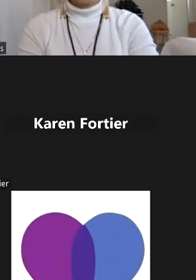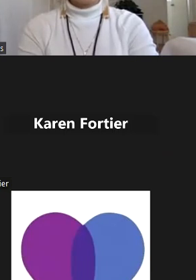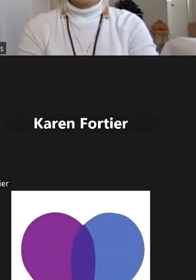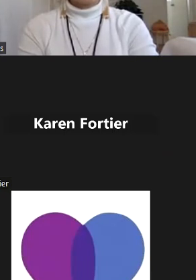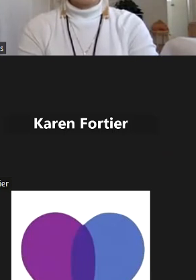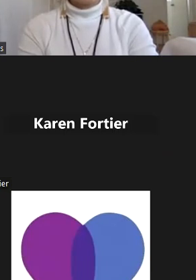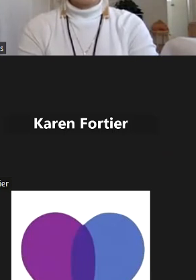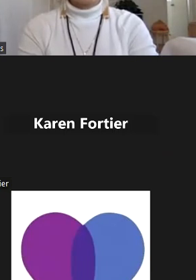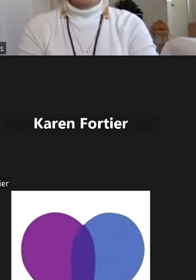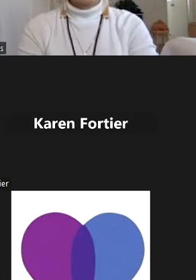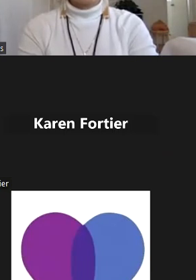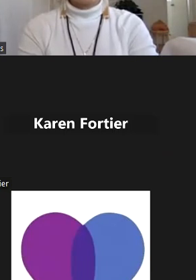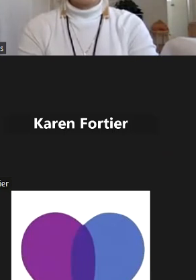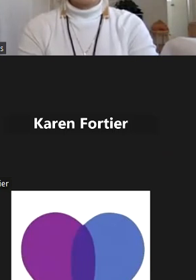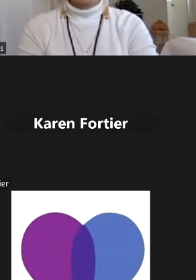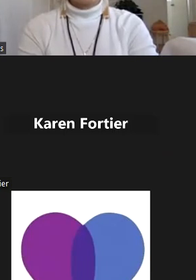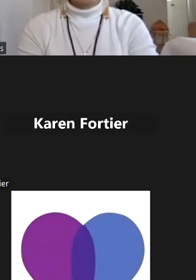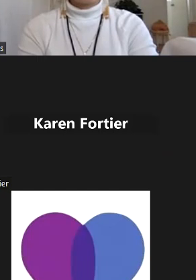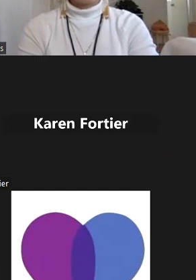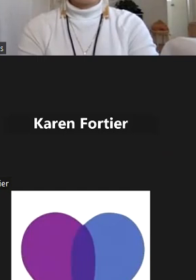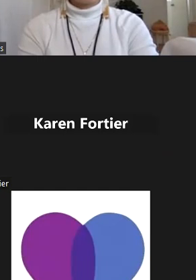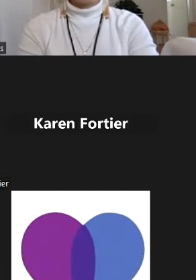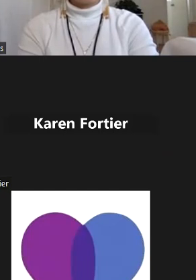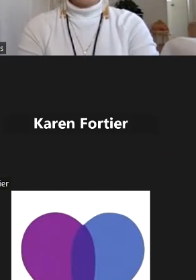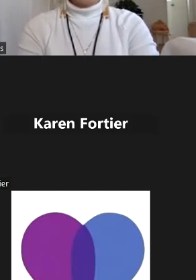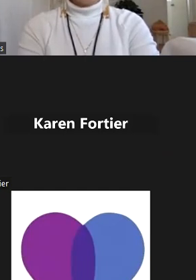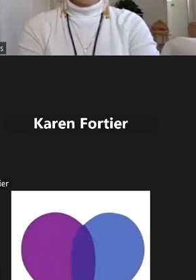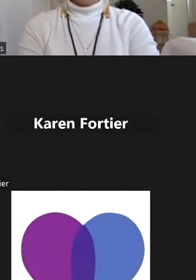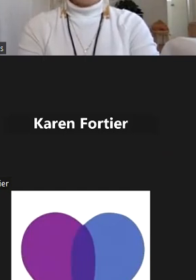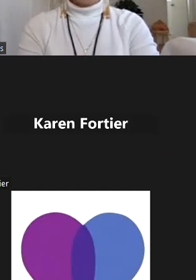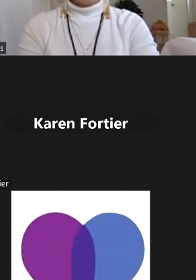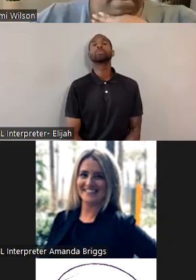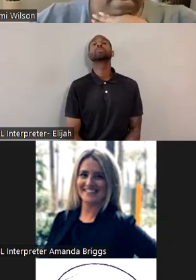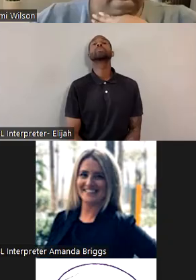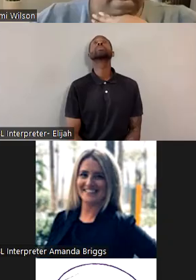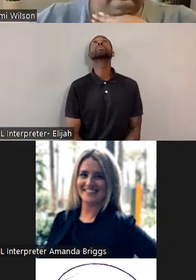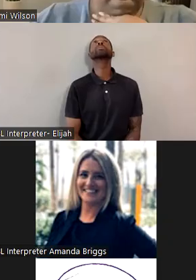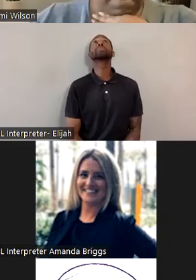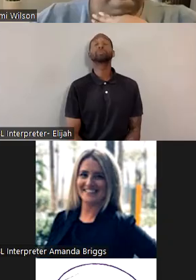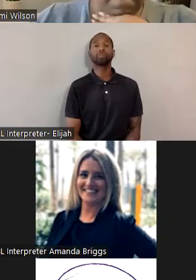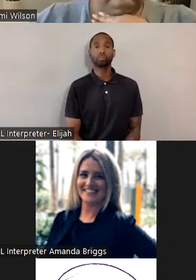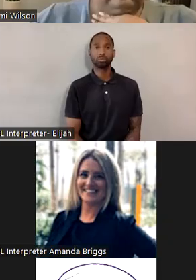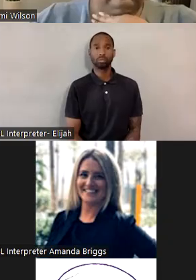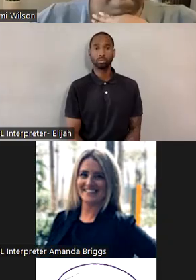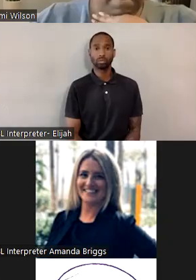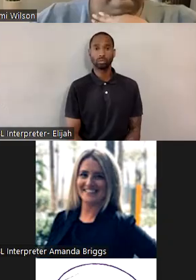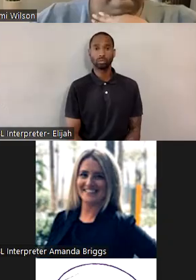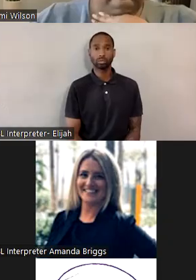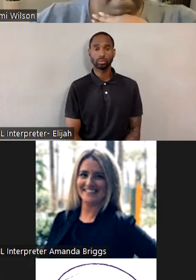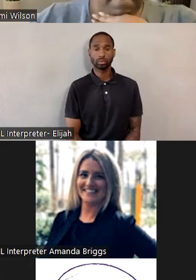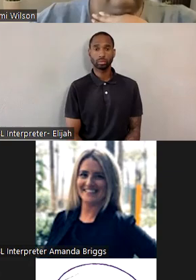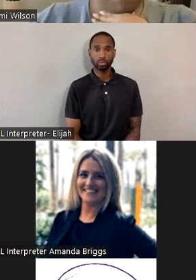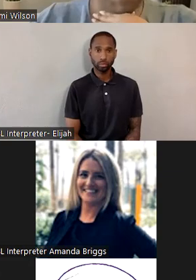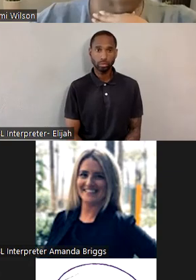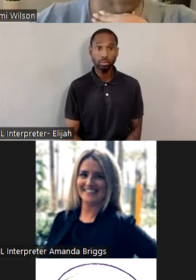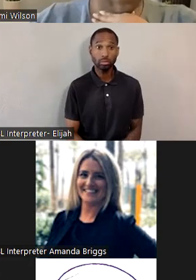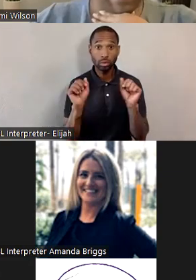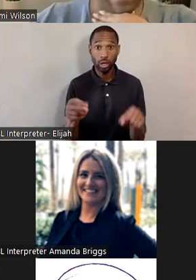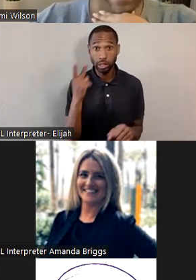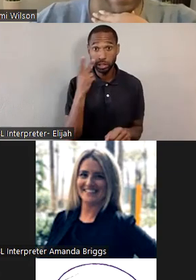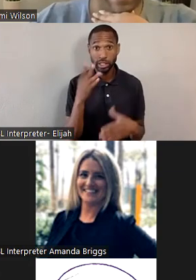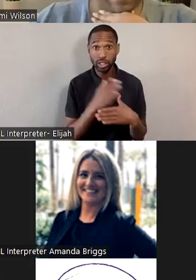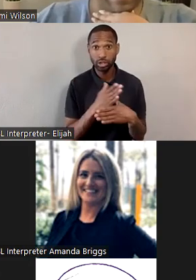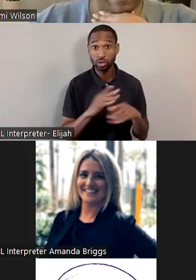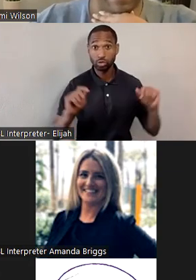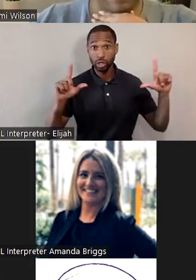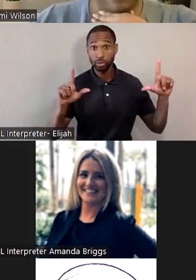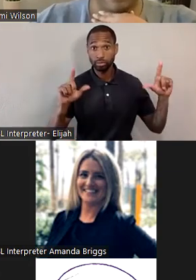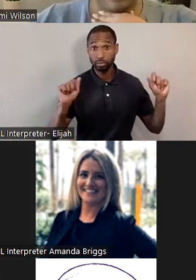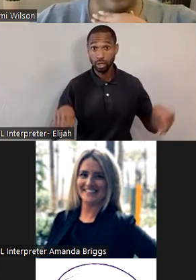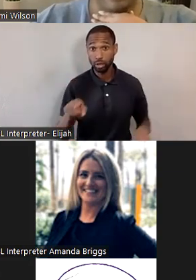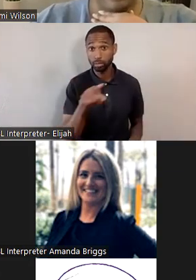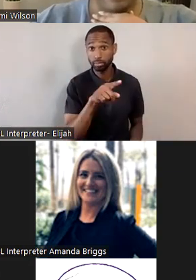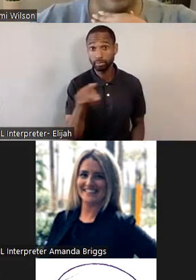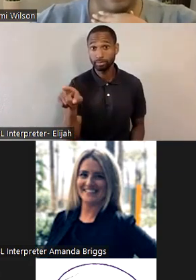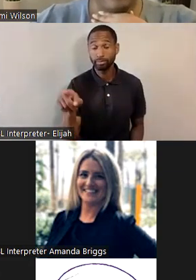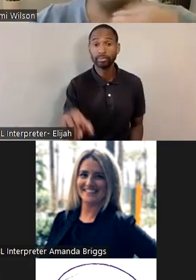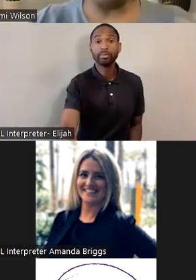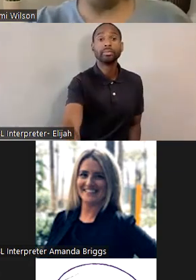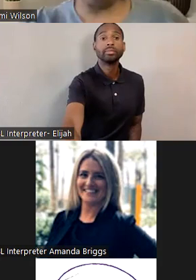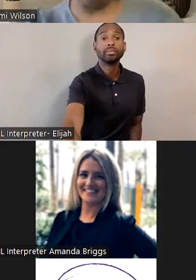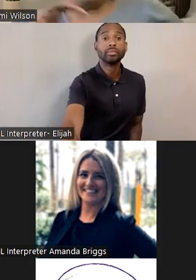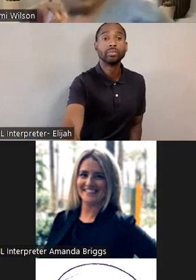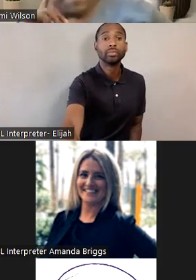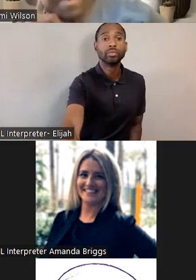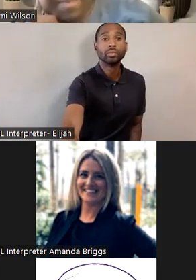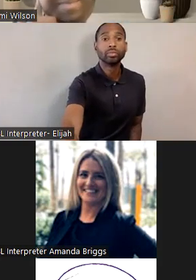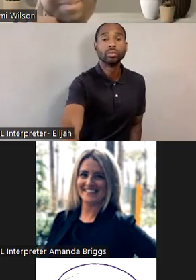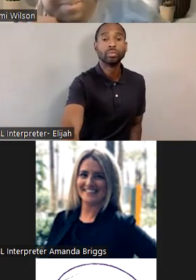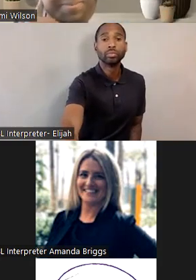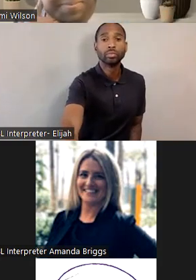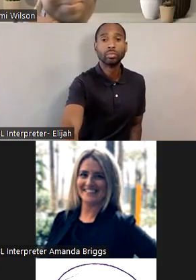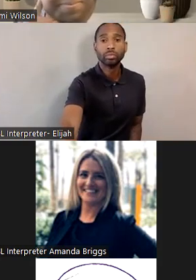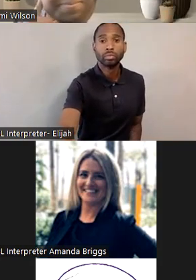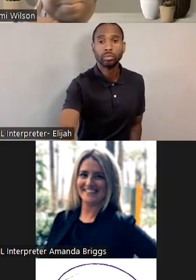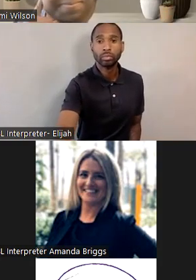Alright, can you all see my screen?